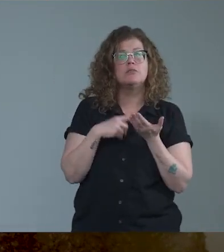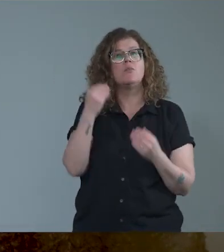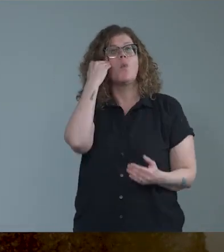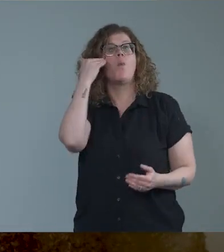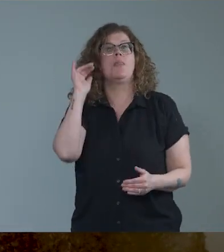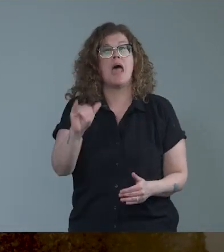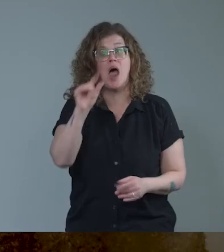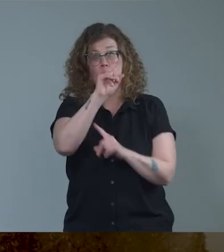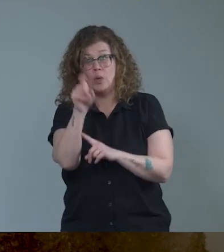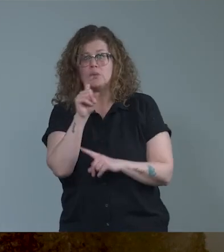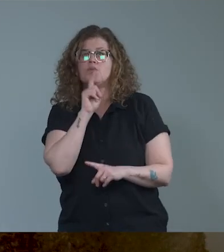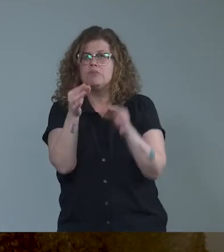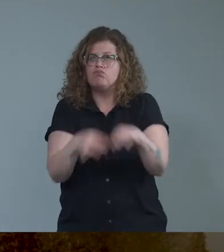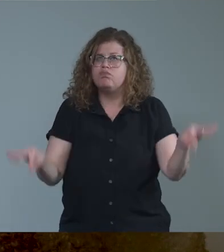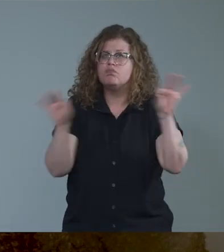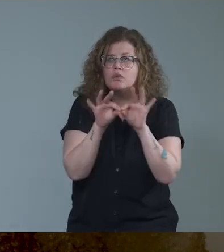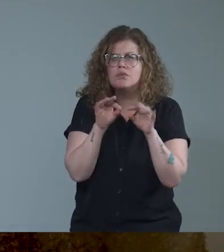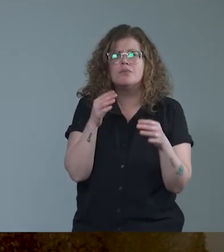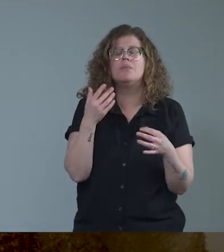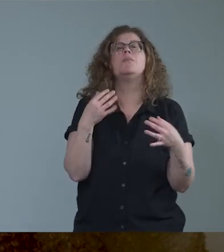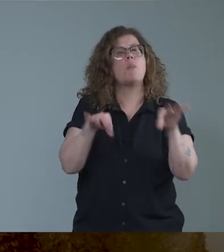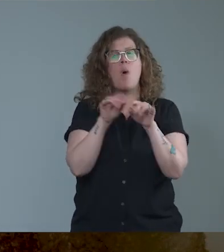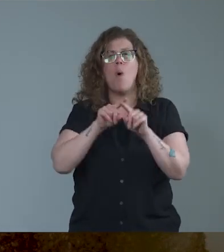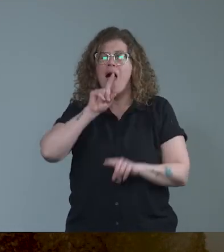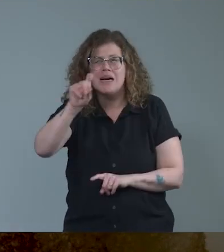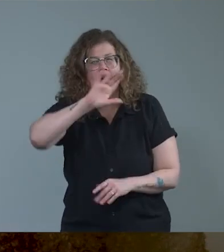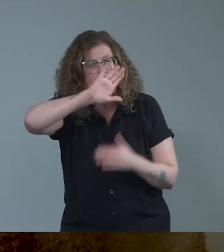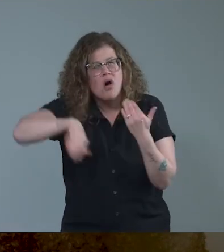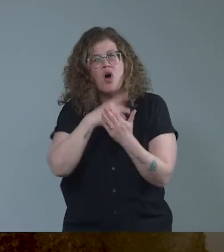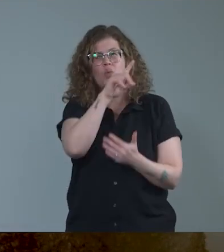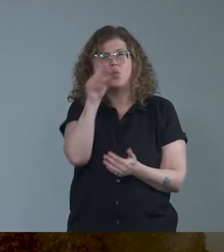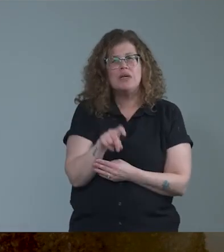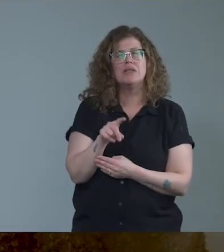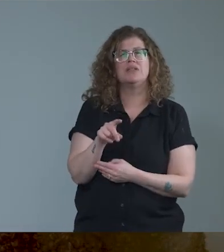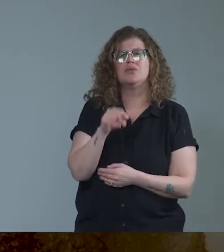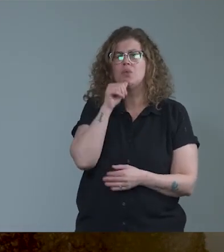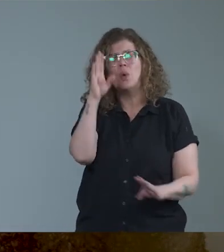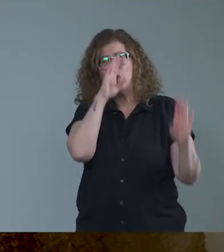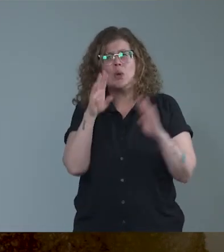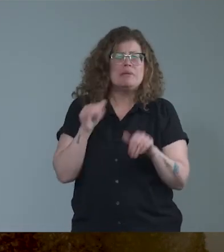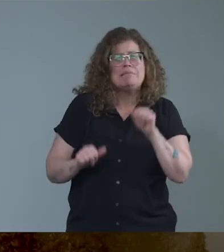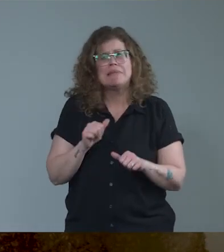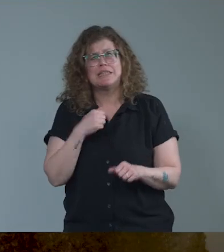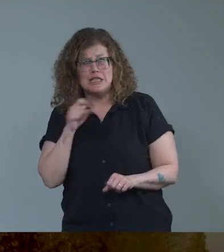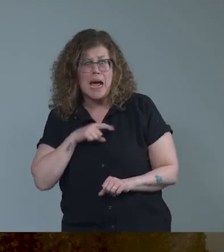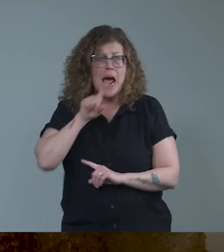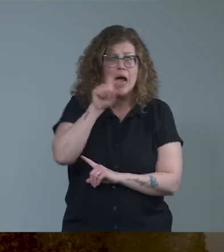I go and look where in the world it is, and I look at the utilities and I look at the grading. And that's the first two things